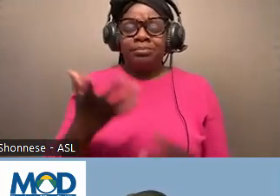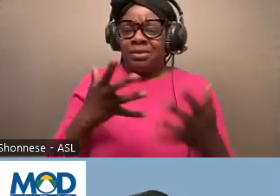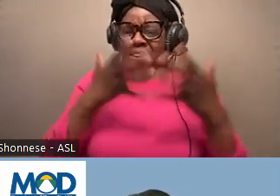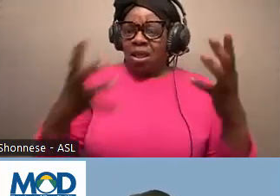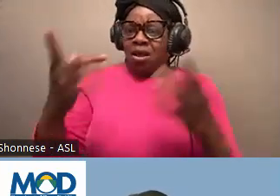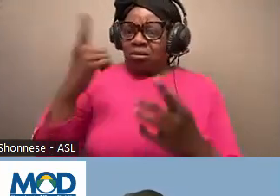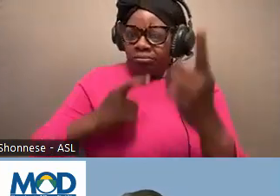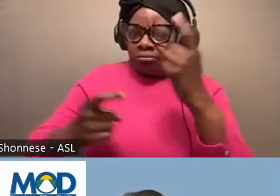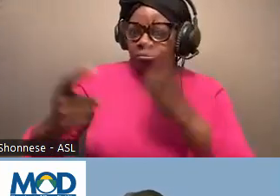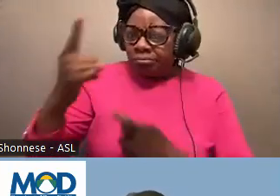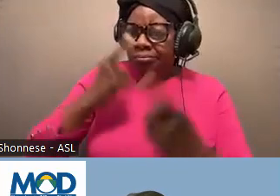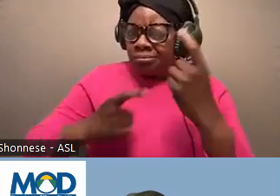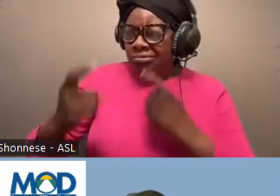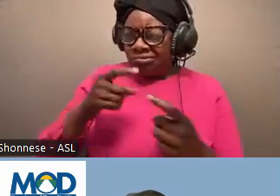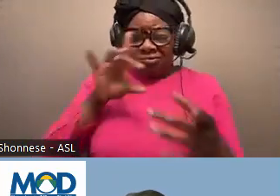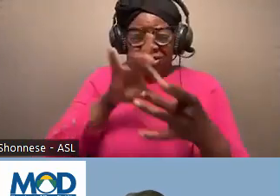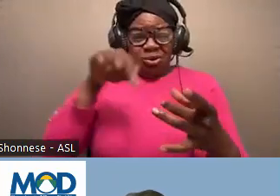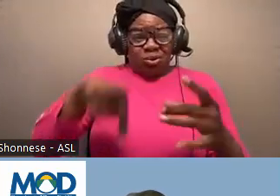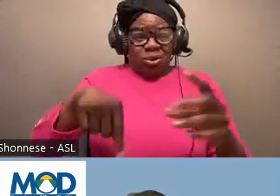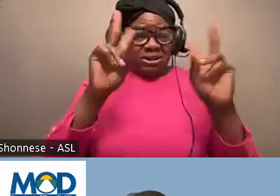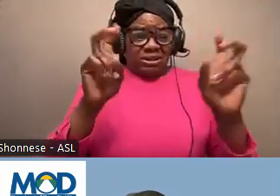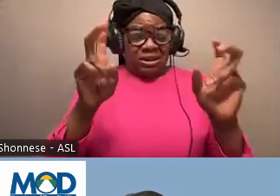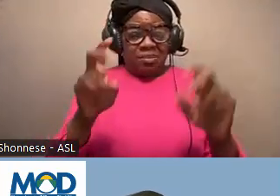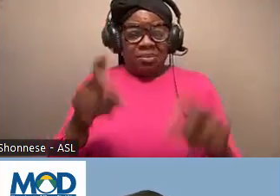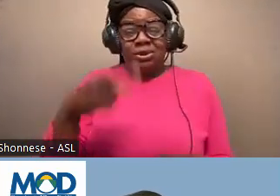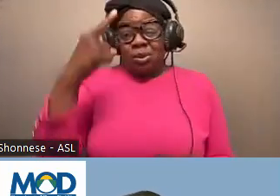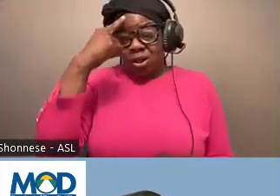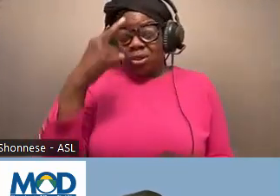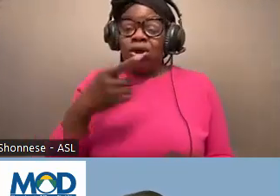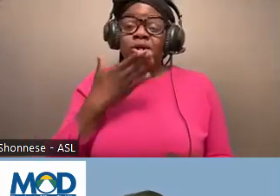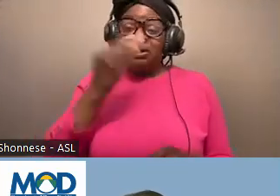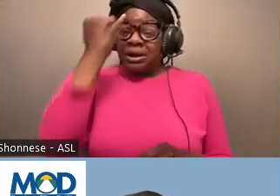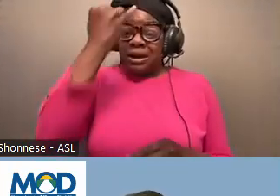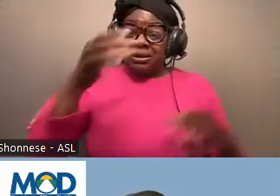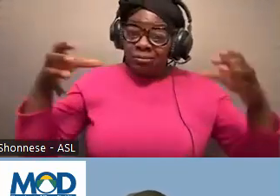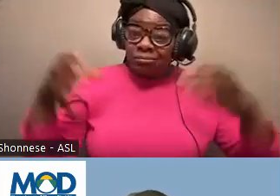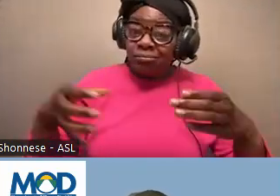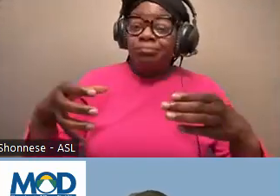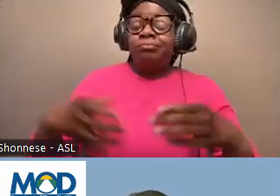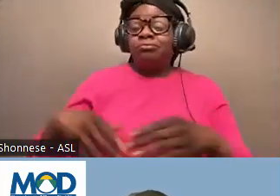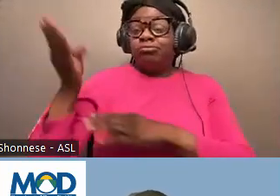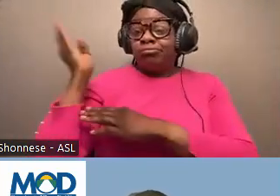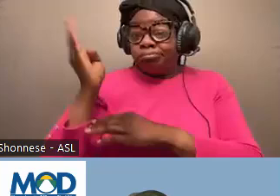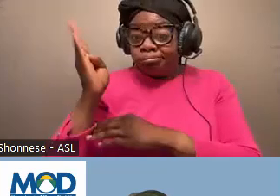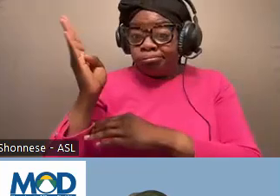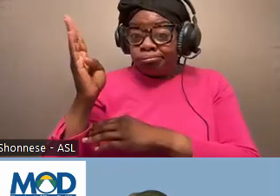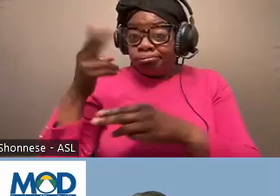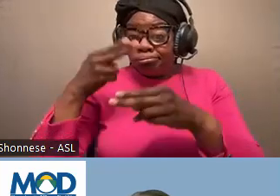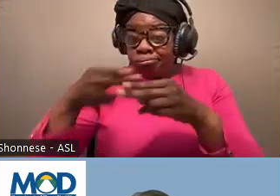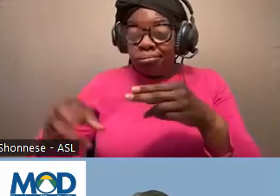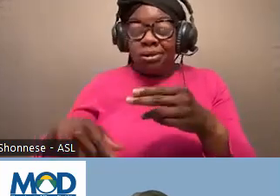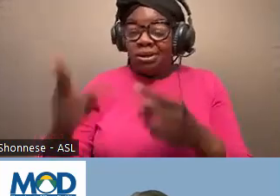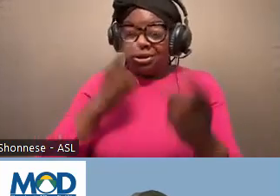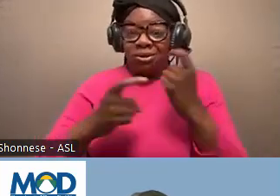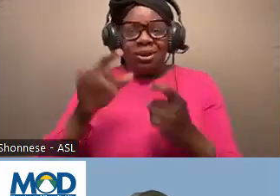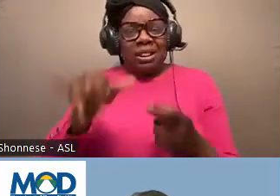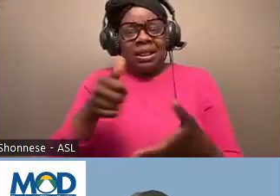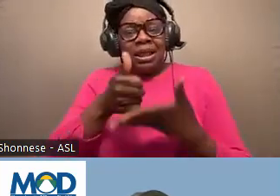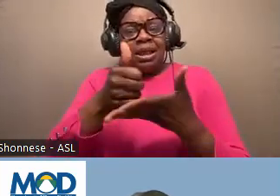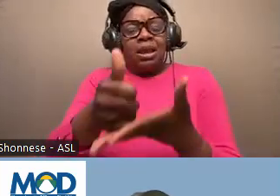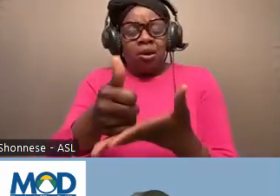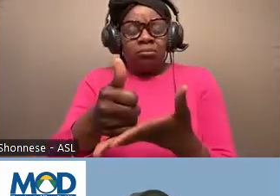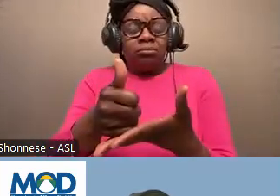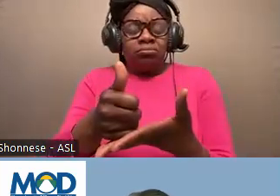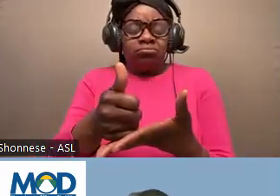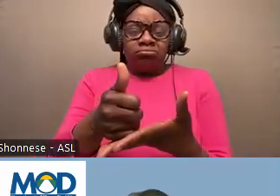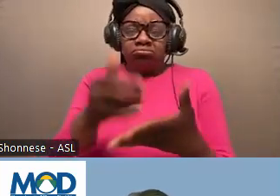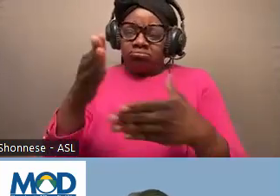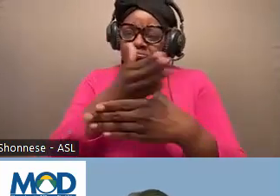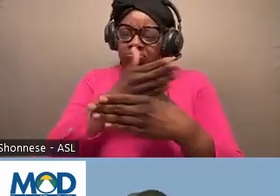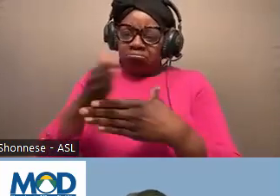about this topic, so, I figured bringing you all together would be a helpful way to share